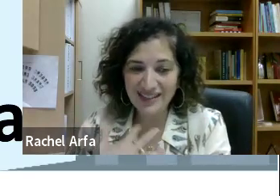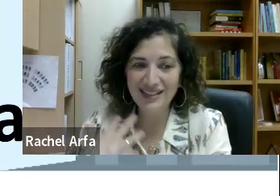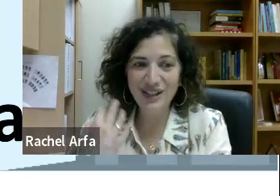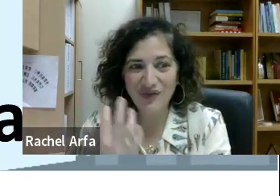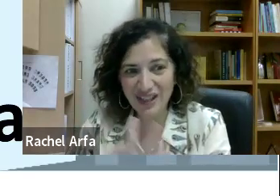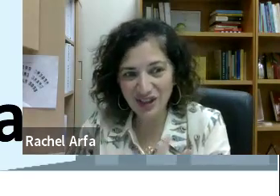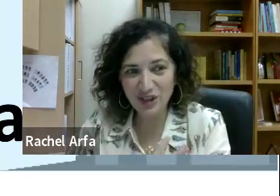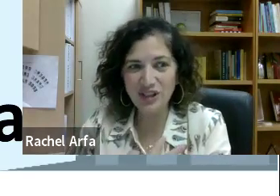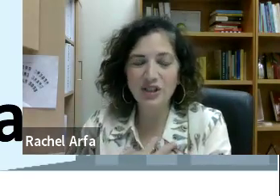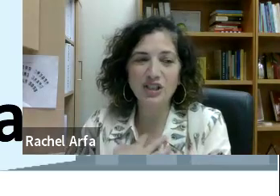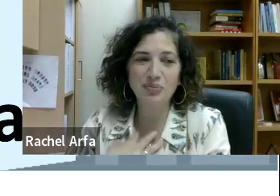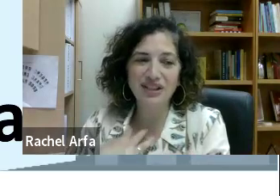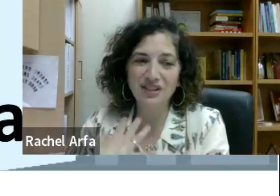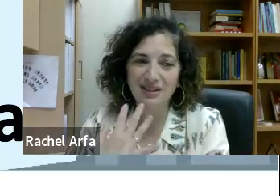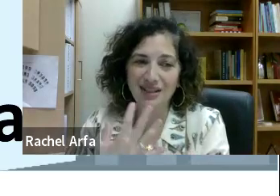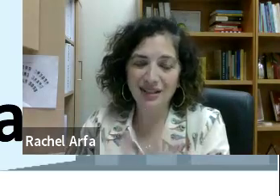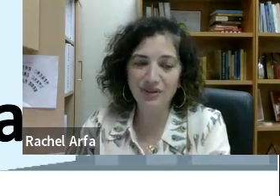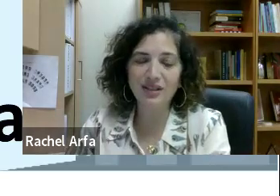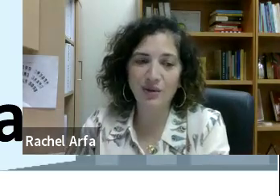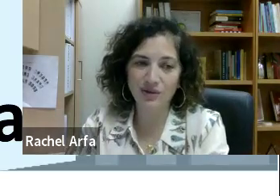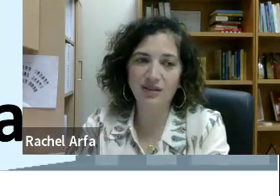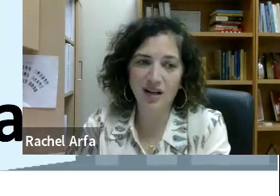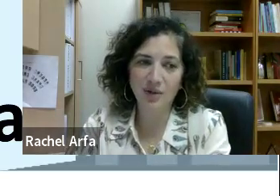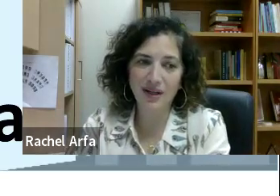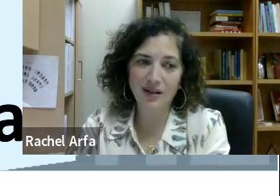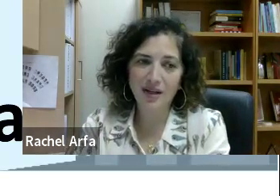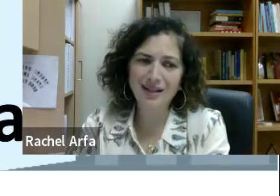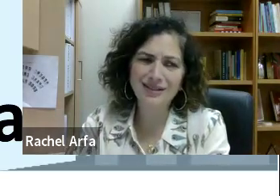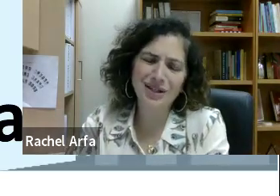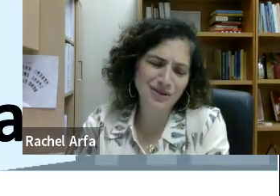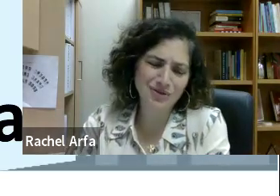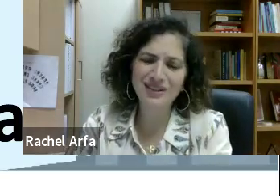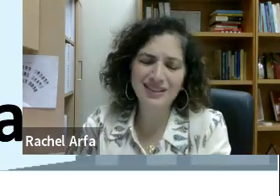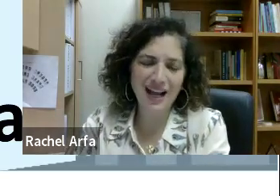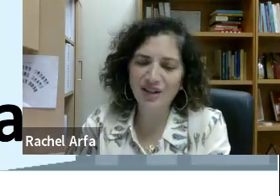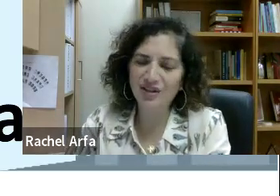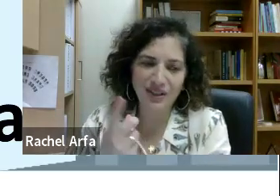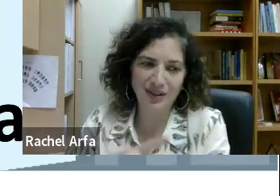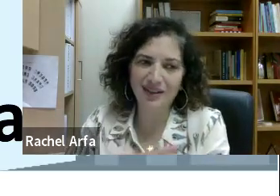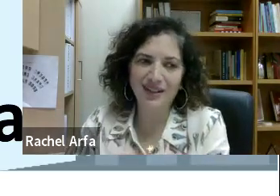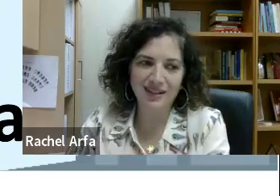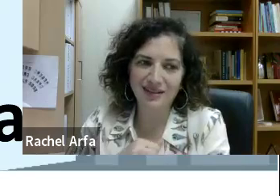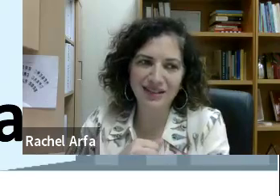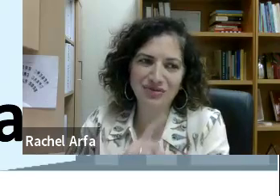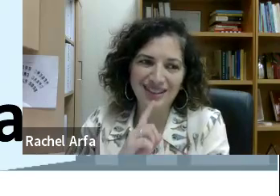face and facial expressions. It really goes a long way. And I agree with Nathaniel--it's